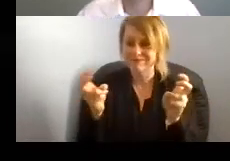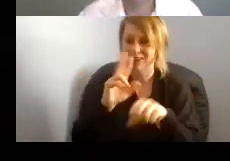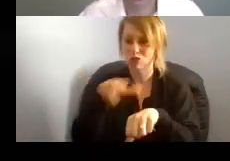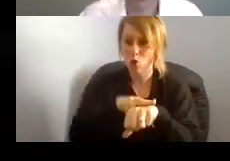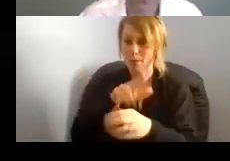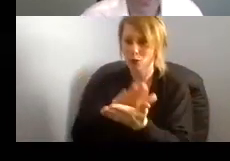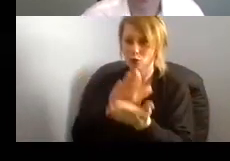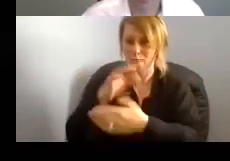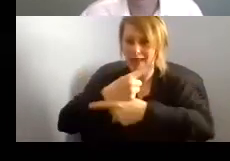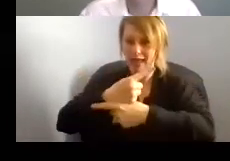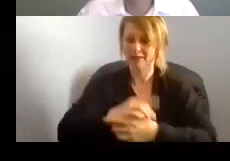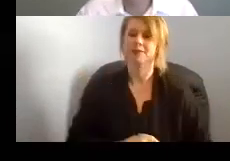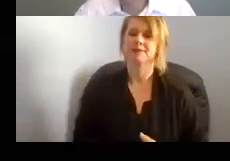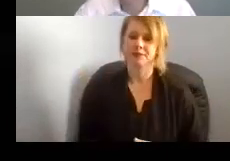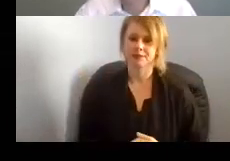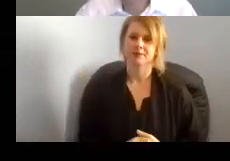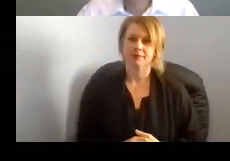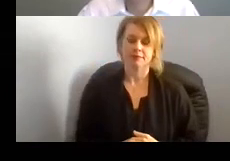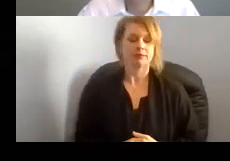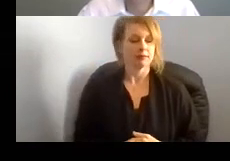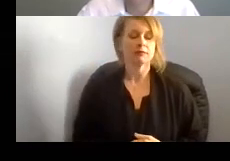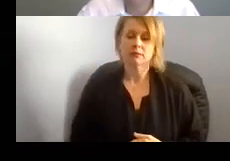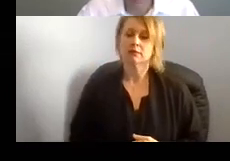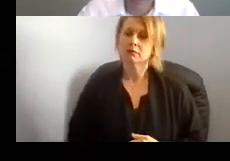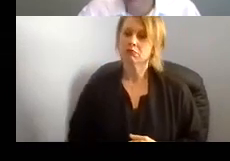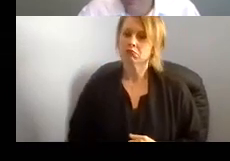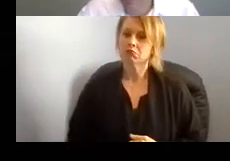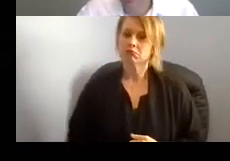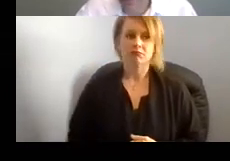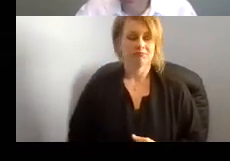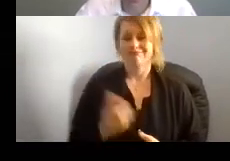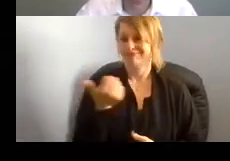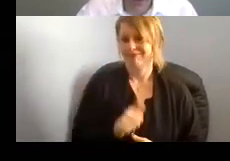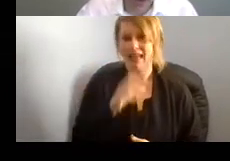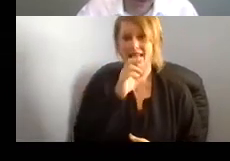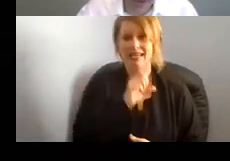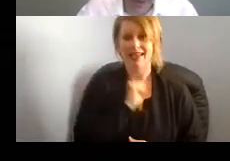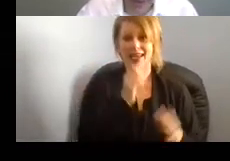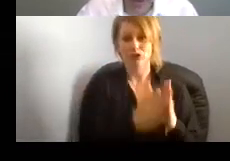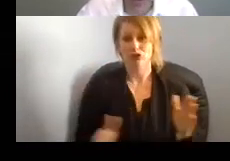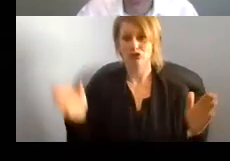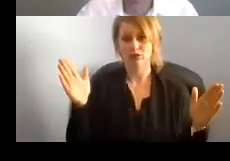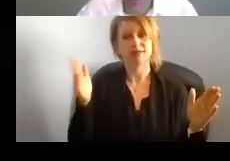So first off, I think you need to acknowledge it with children of any age. I mean, even very young children – kindergarteners, you could say,